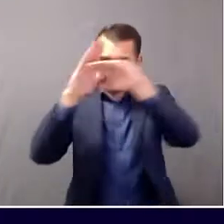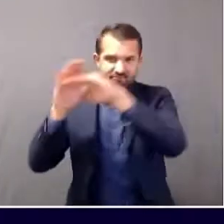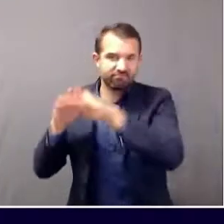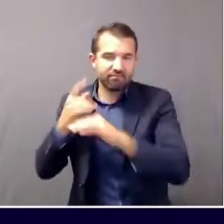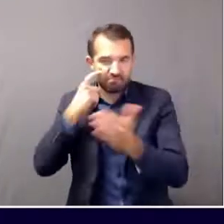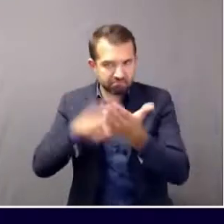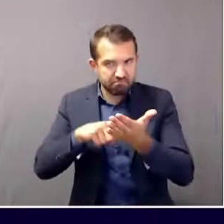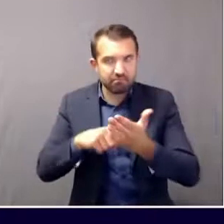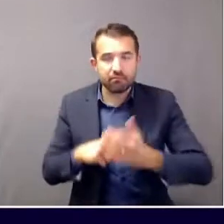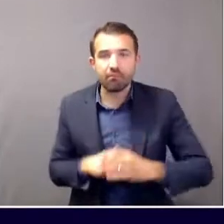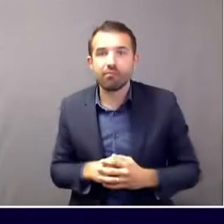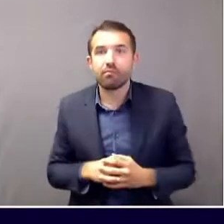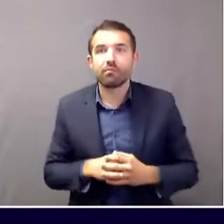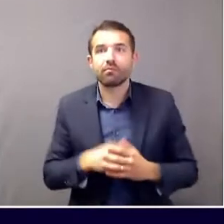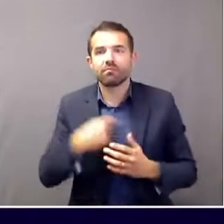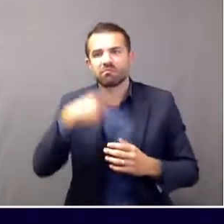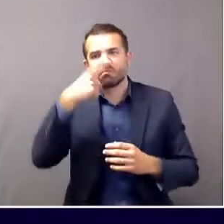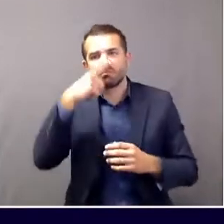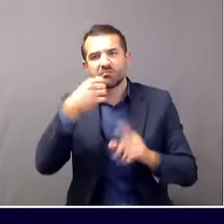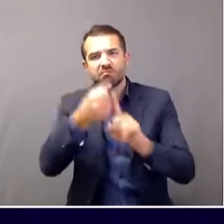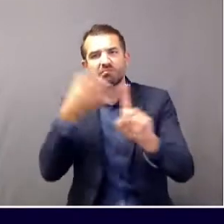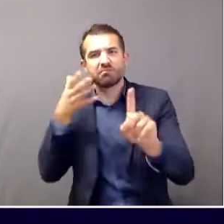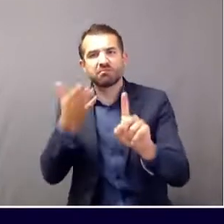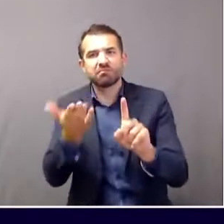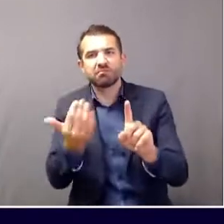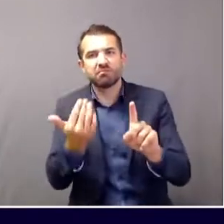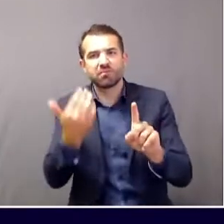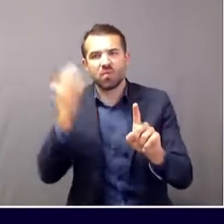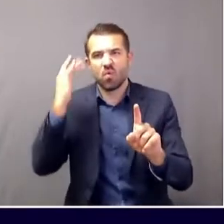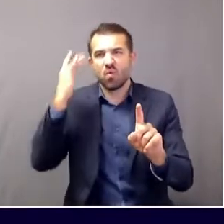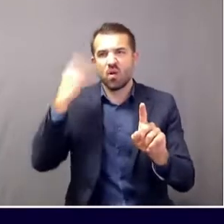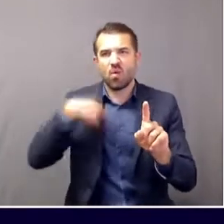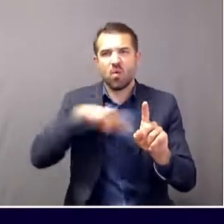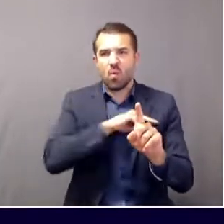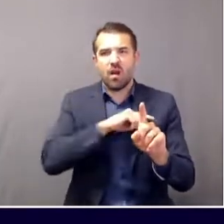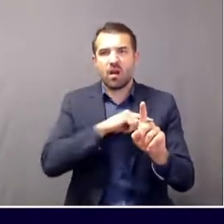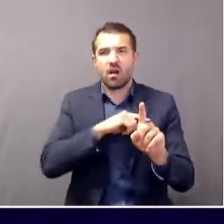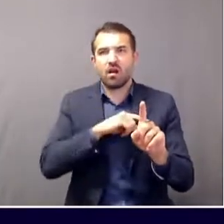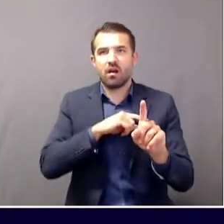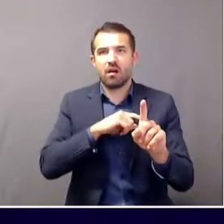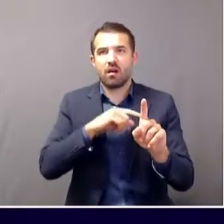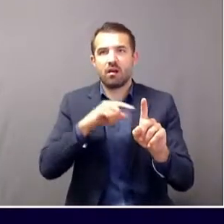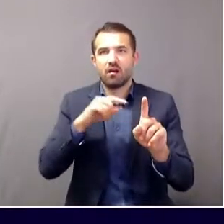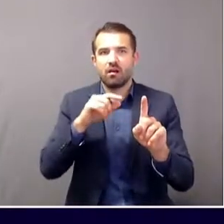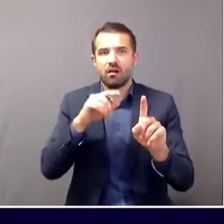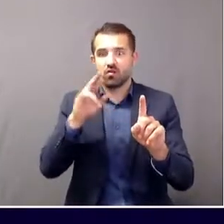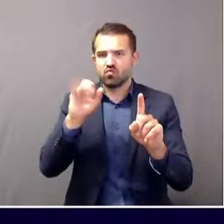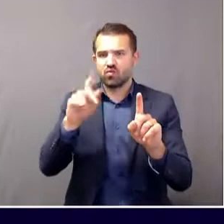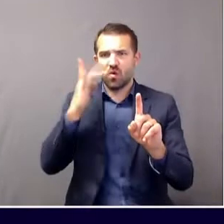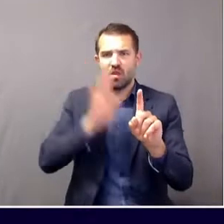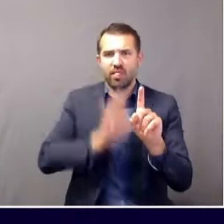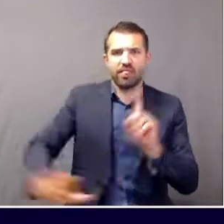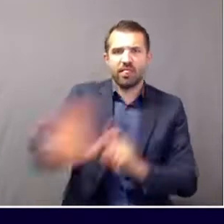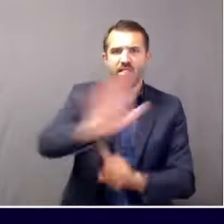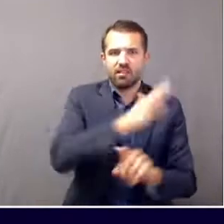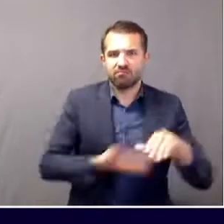little bit more how that's a threat I I know that there is a